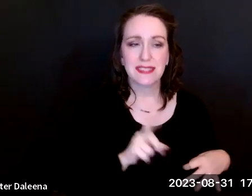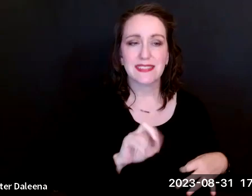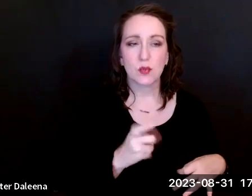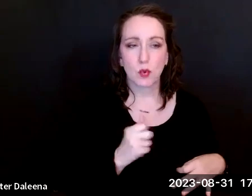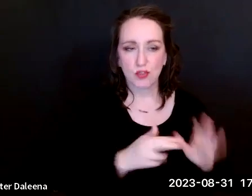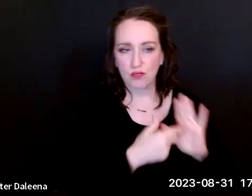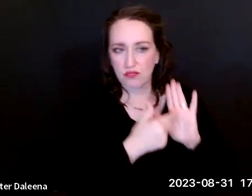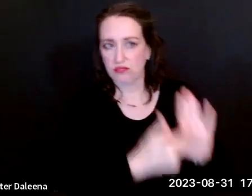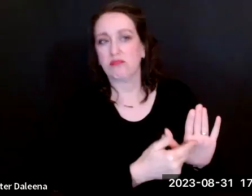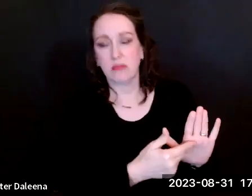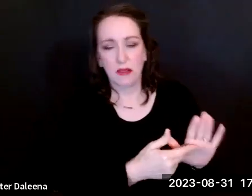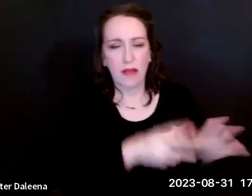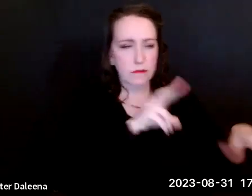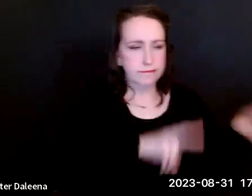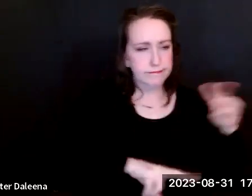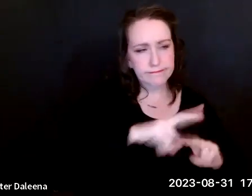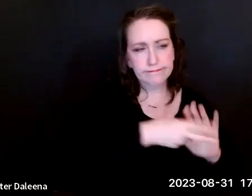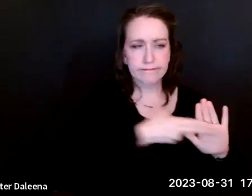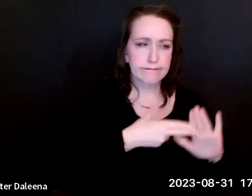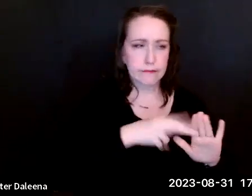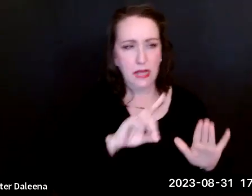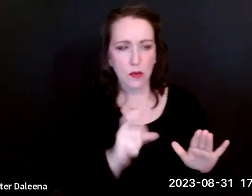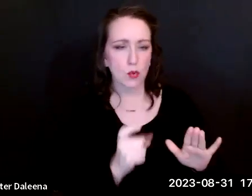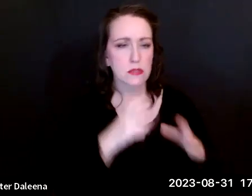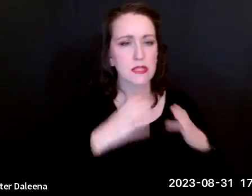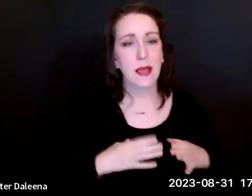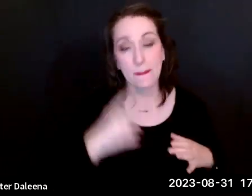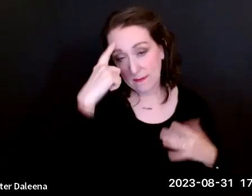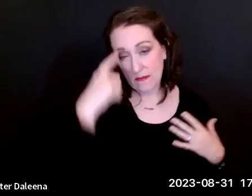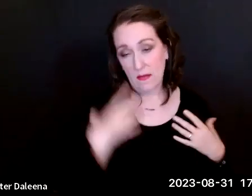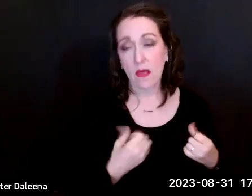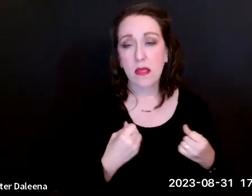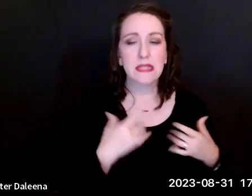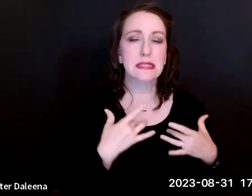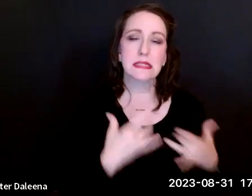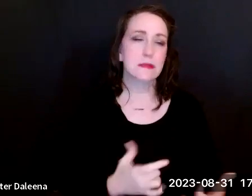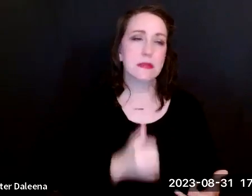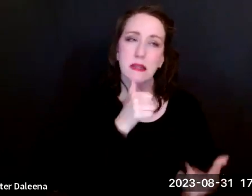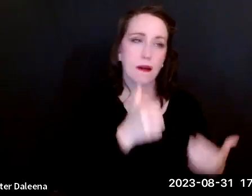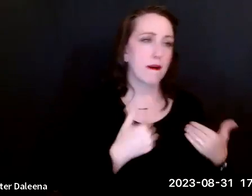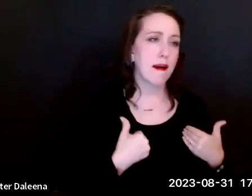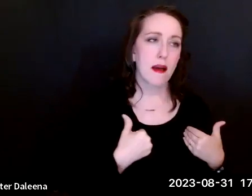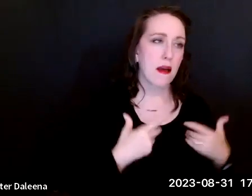I am evaluating and diagnosing a client in mental health they typically don't have huge issues when